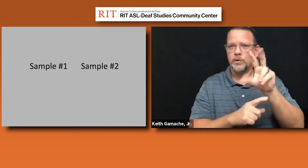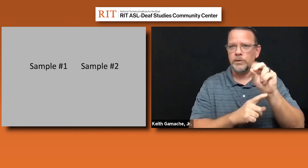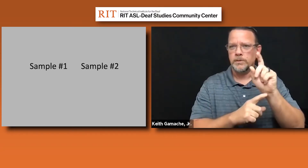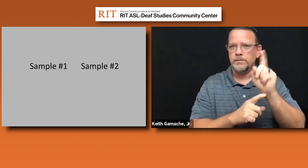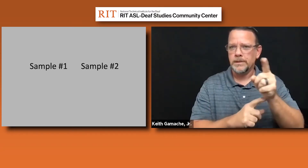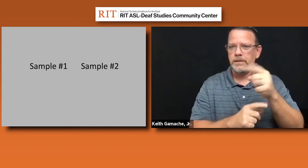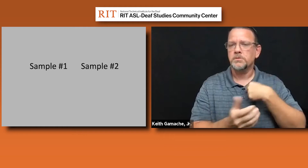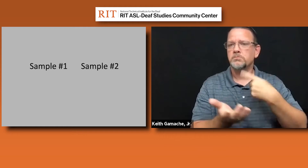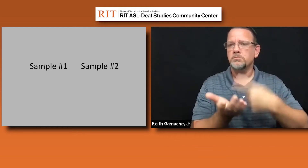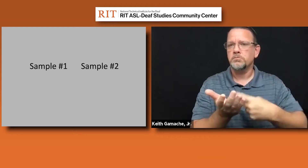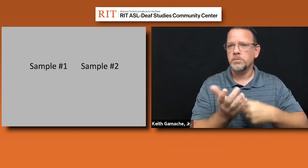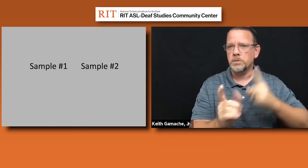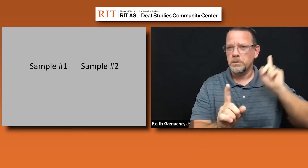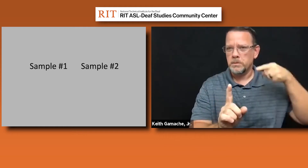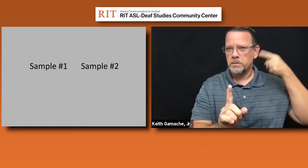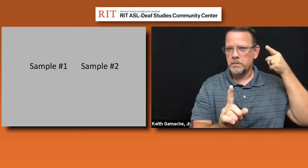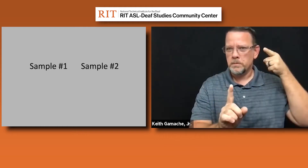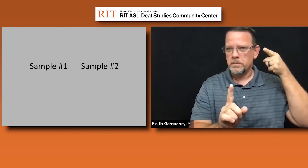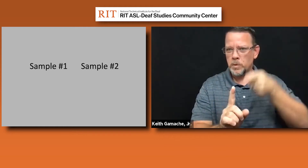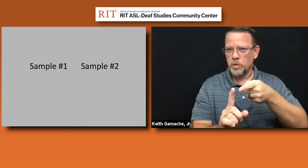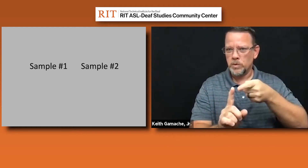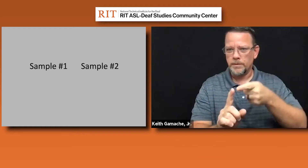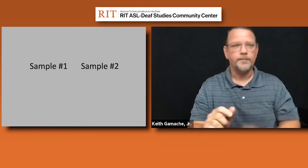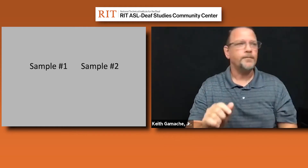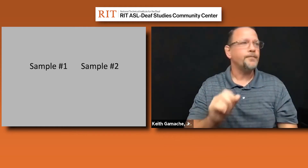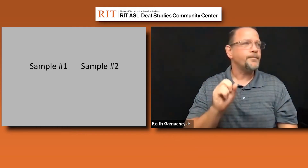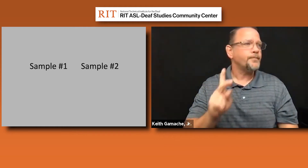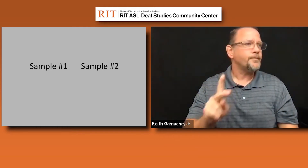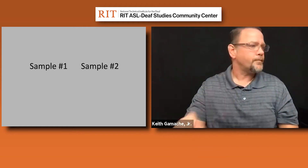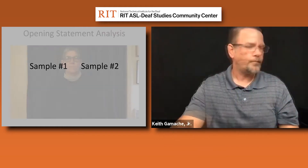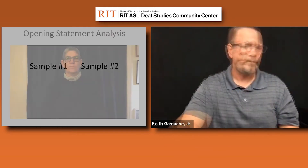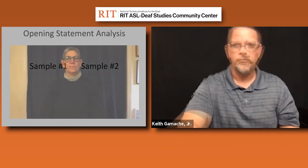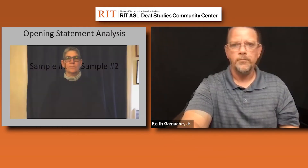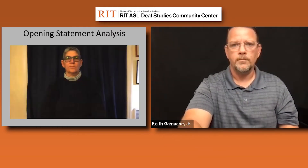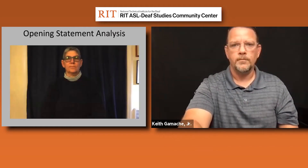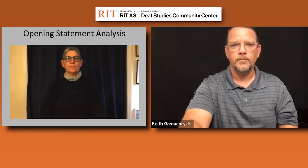I'll just show the first 30 seconds where she gets right to the point.